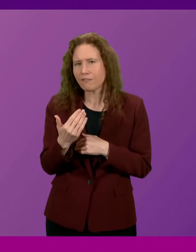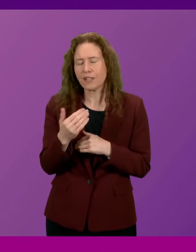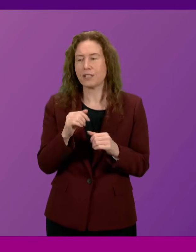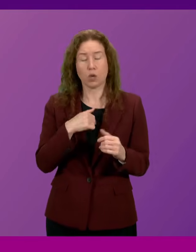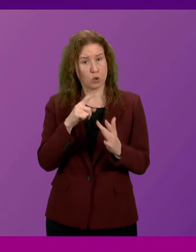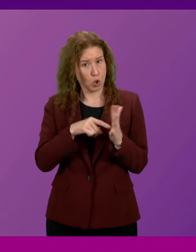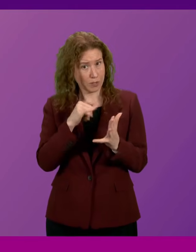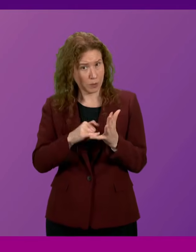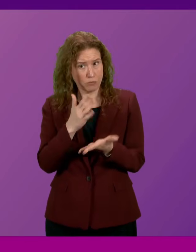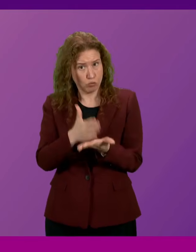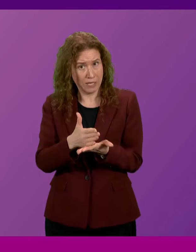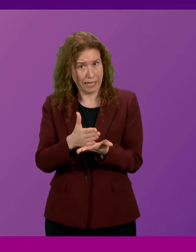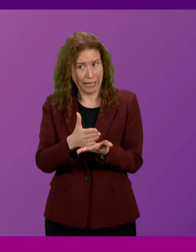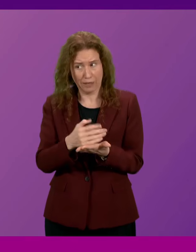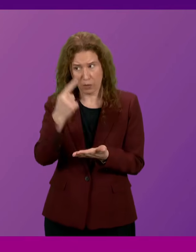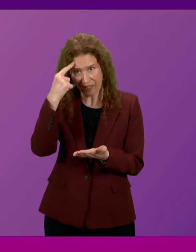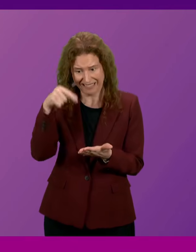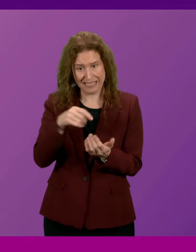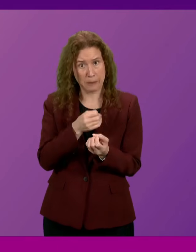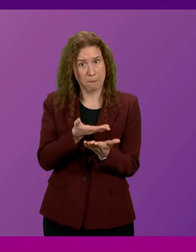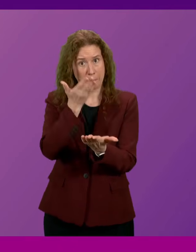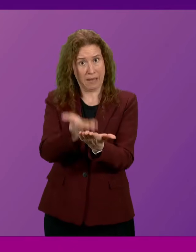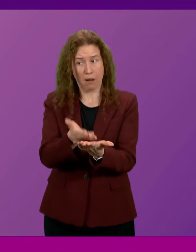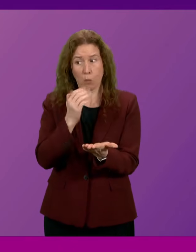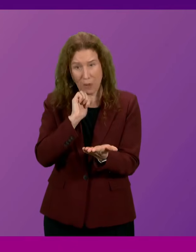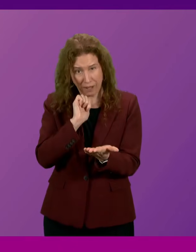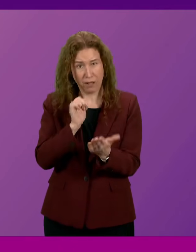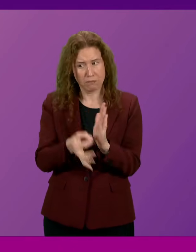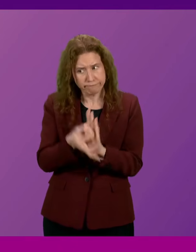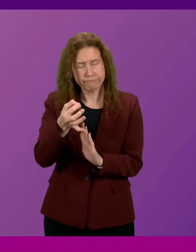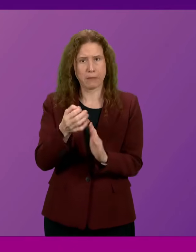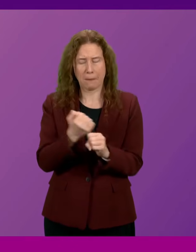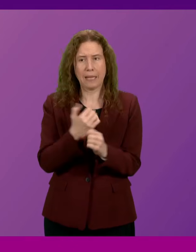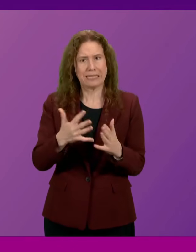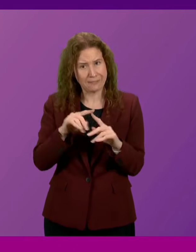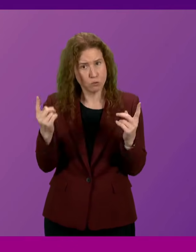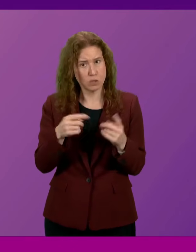Swinney really think that the bill will make a material difference to victims?